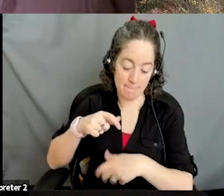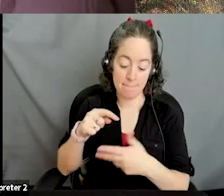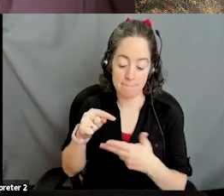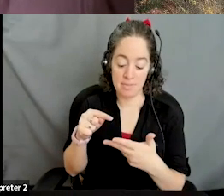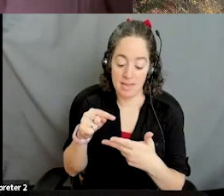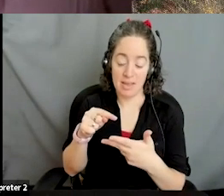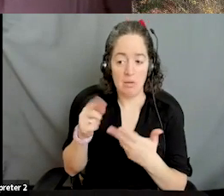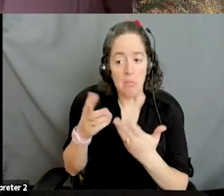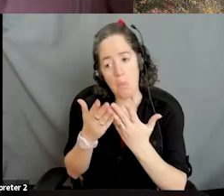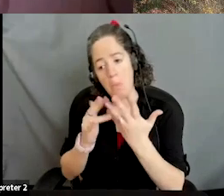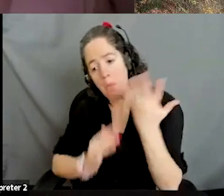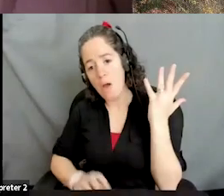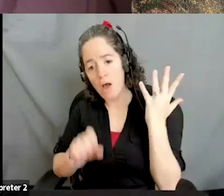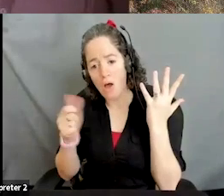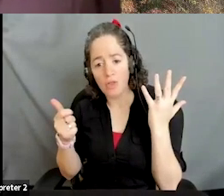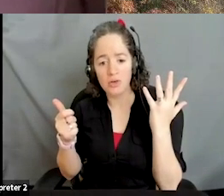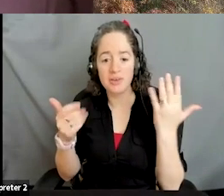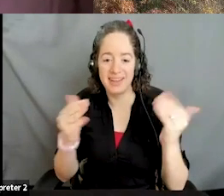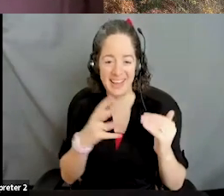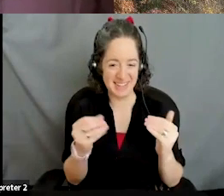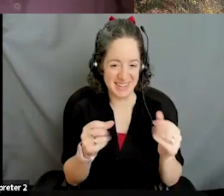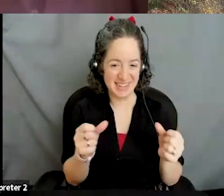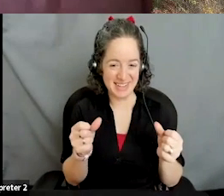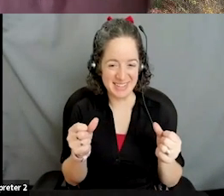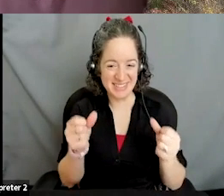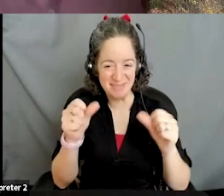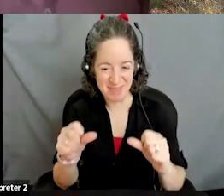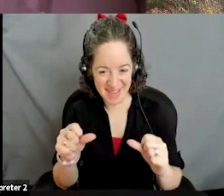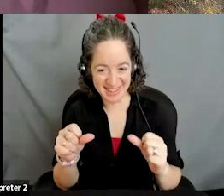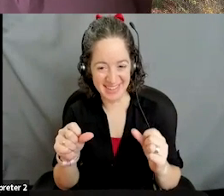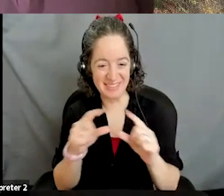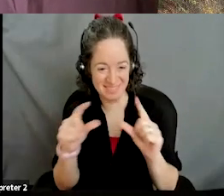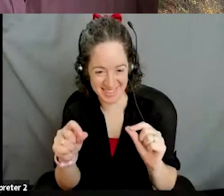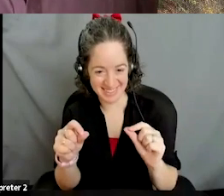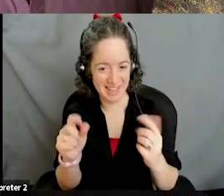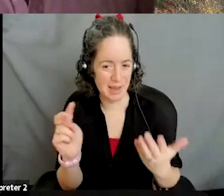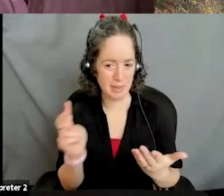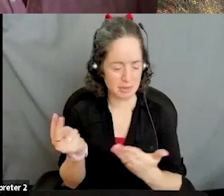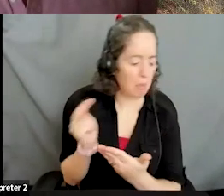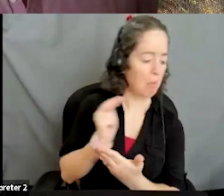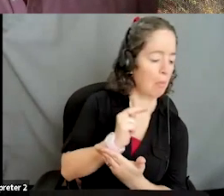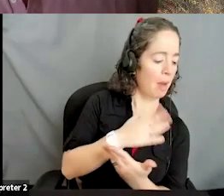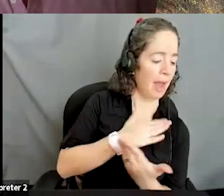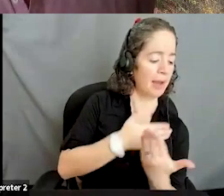Our submit field has a couple. I'm looking at a spreadsheet that my engineer provided me with back a while ago that we've been working on.